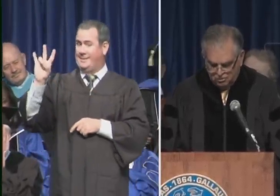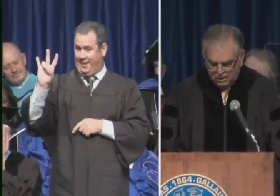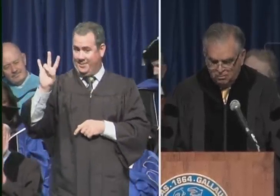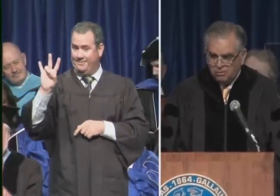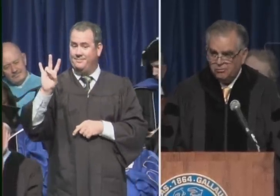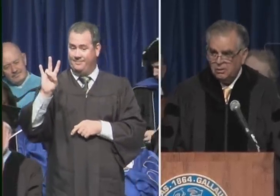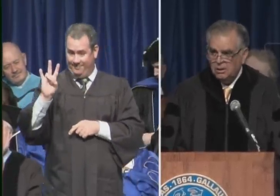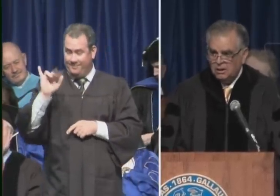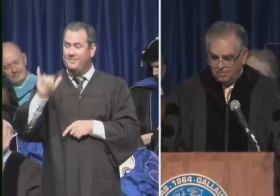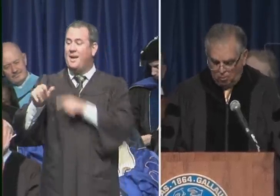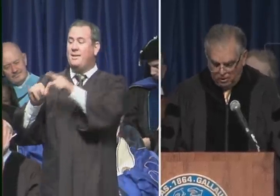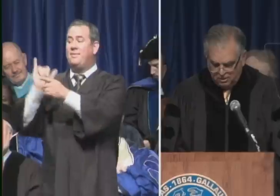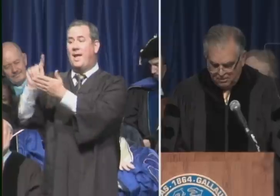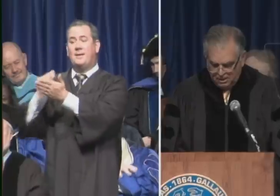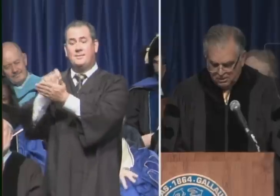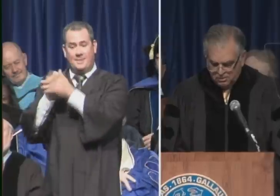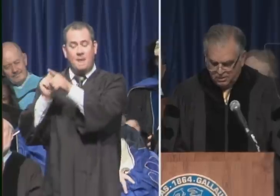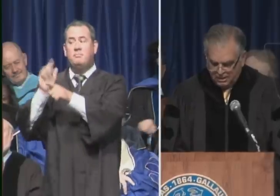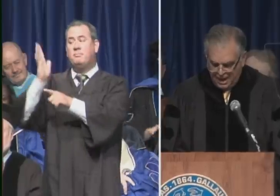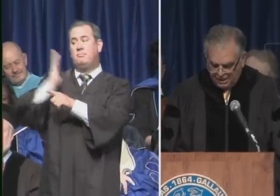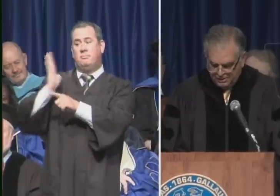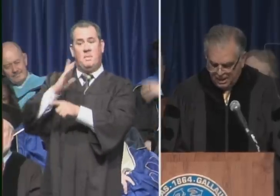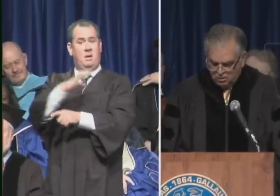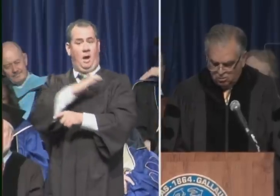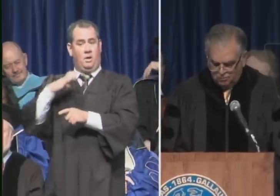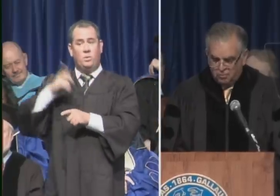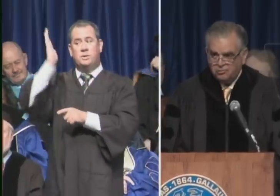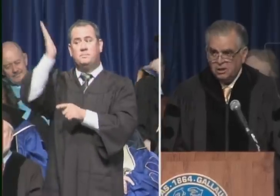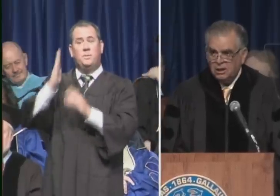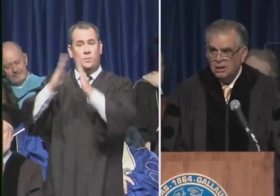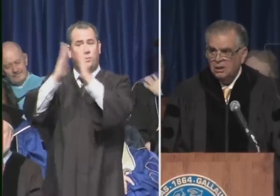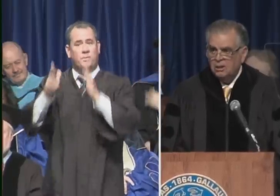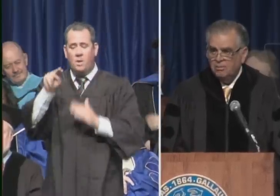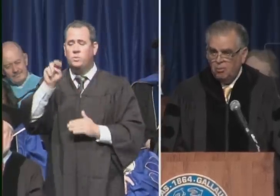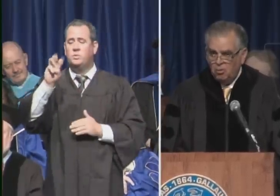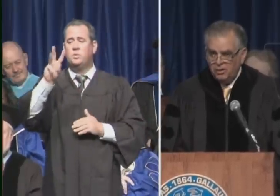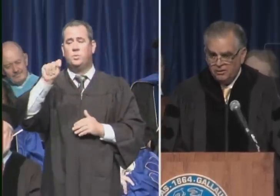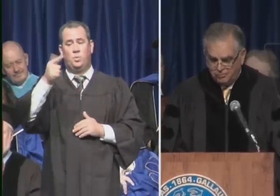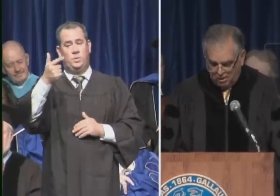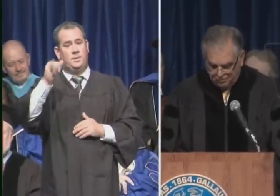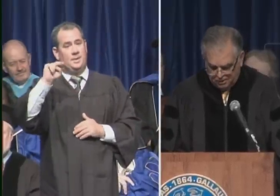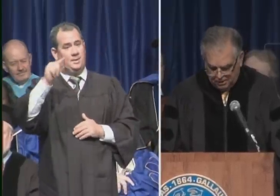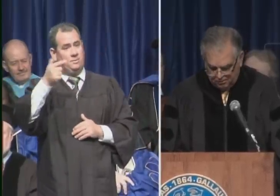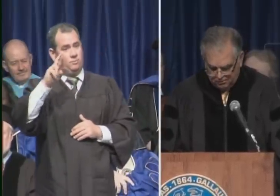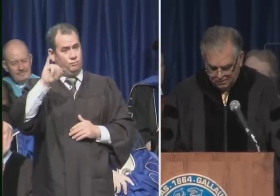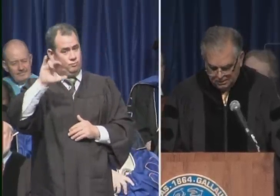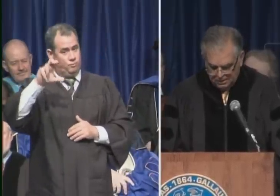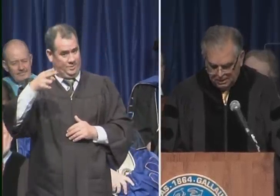at the time, Newt Gingrich, appointed me to the Gallaudet University Board of Trustees.